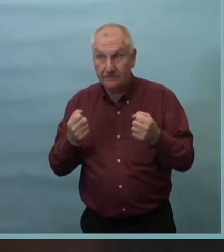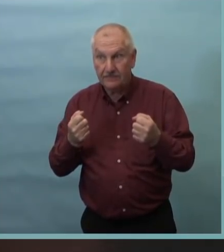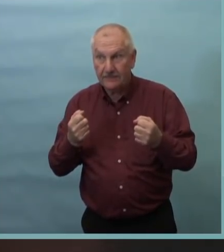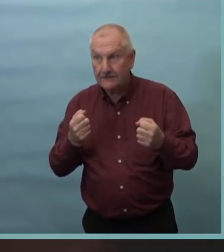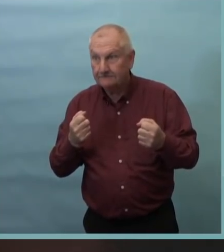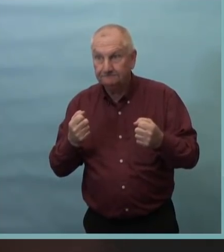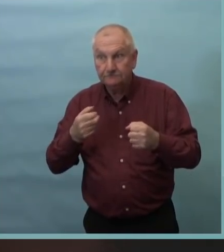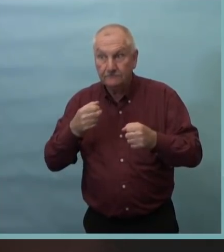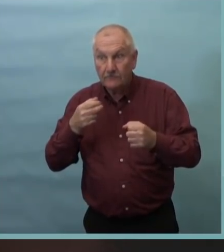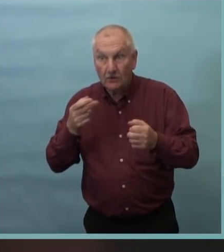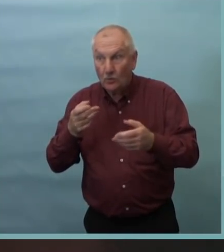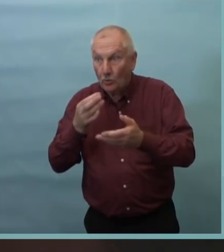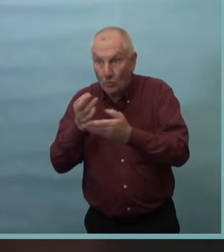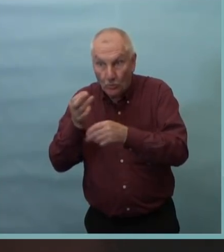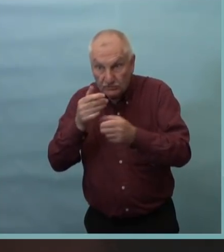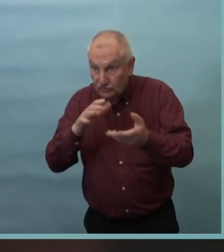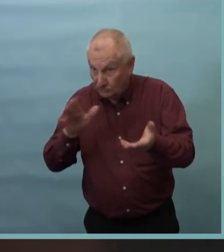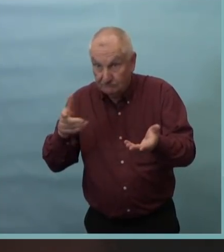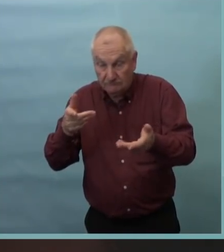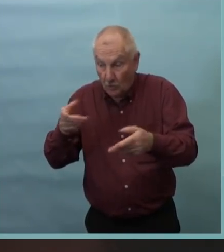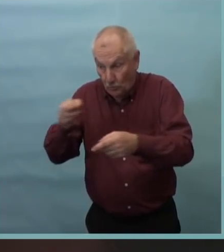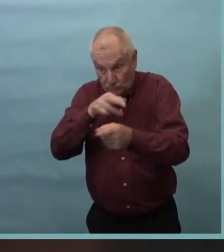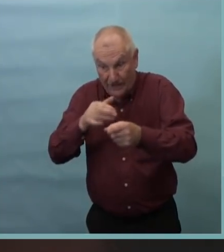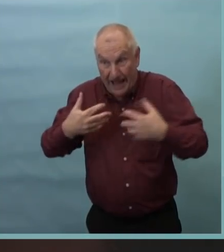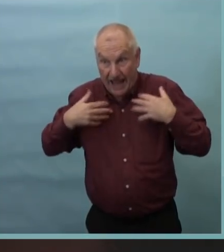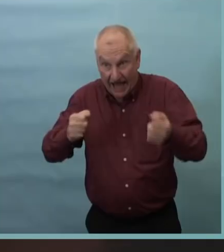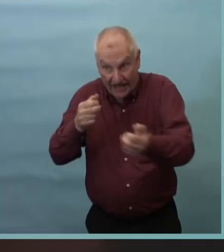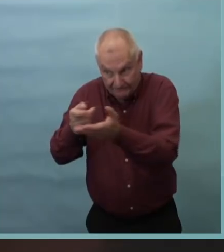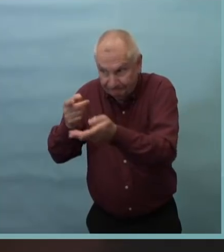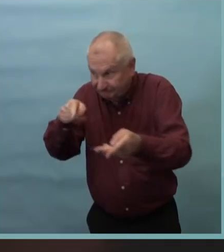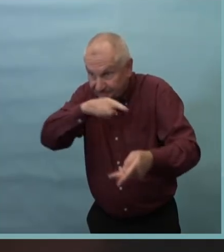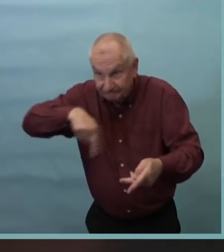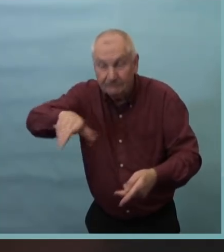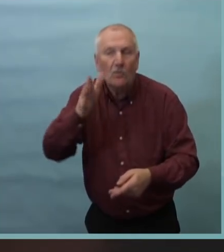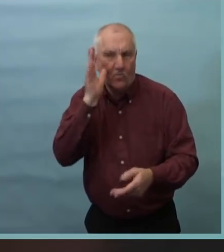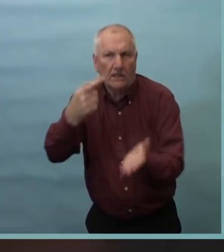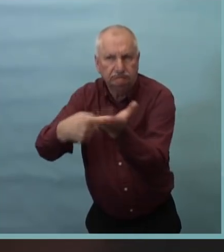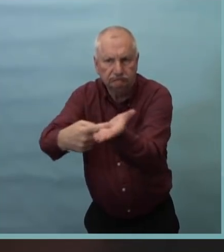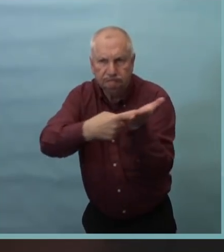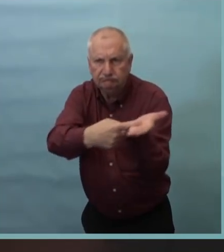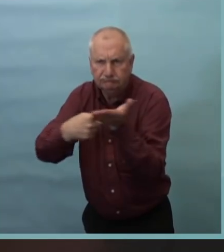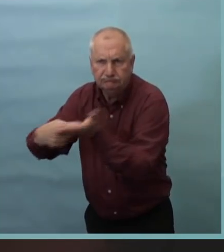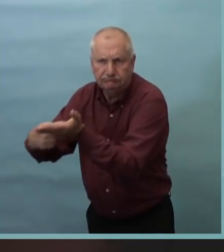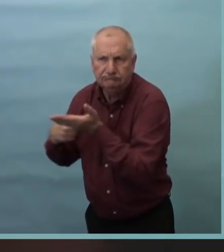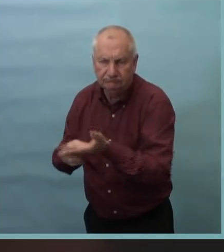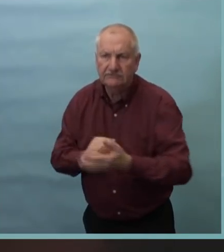there have received a toolkit to talk about like how we need to make this